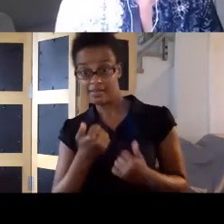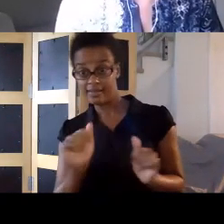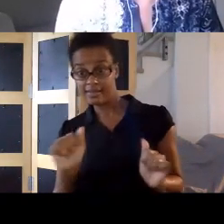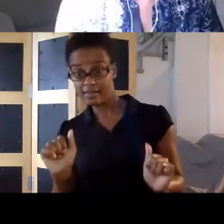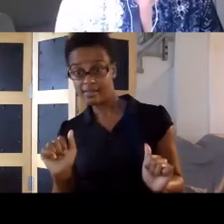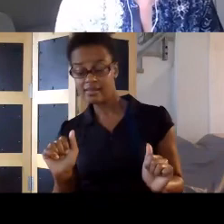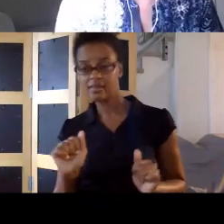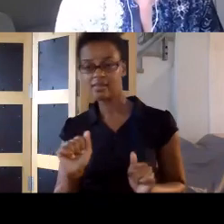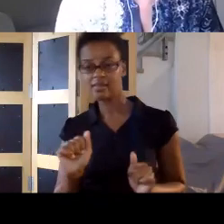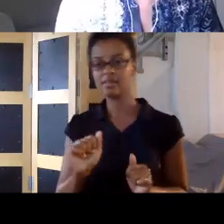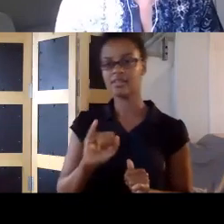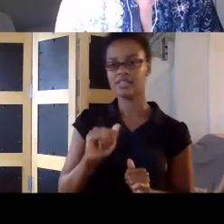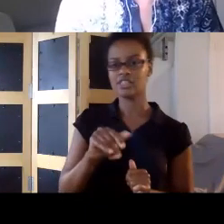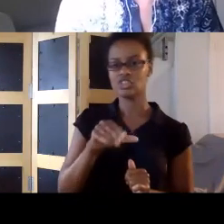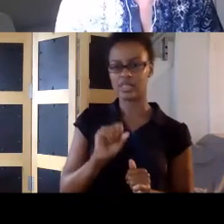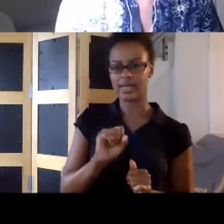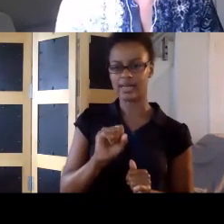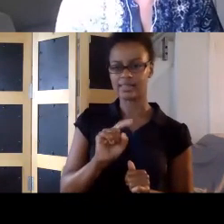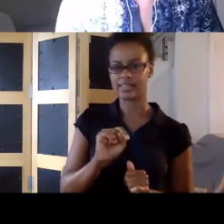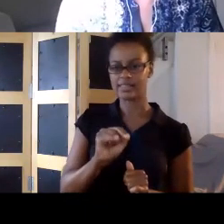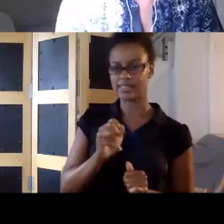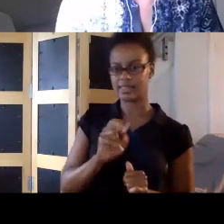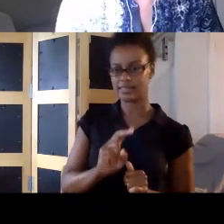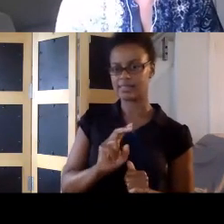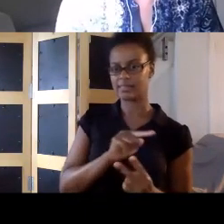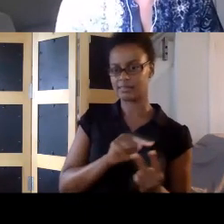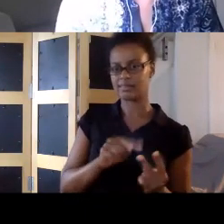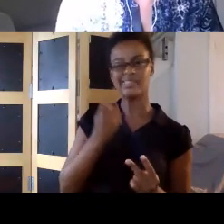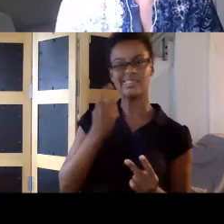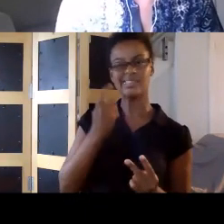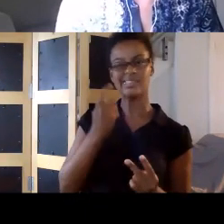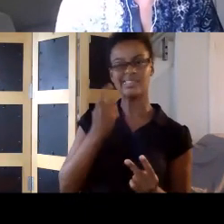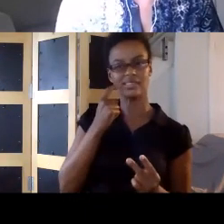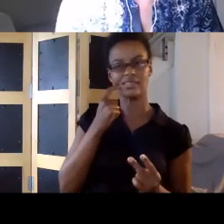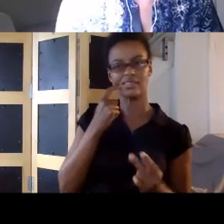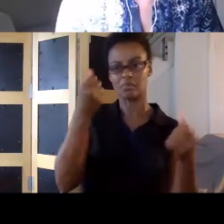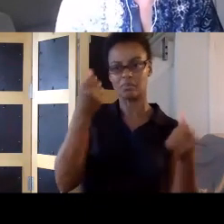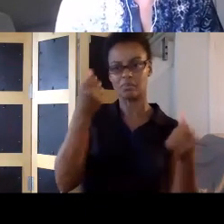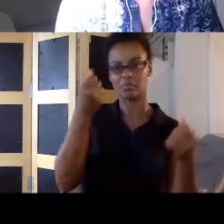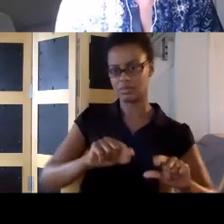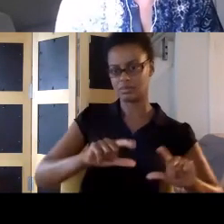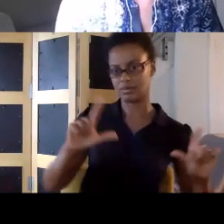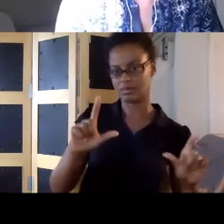about what are the things that you think you can do, or that you will do, having learned